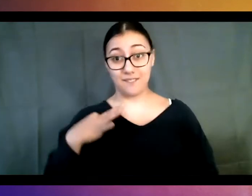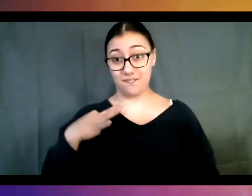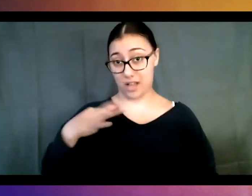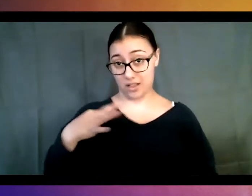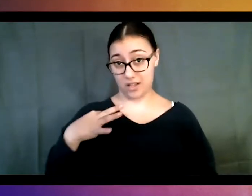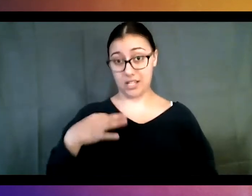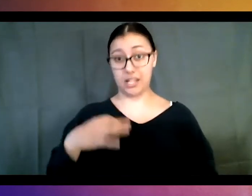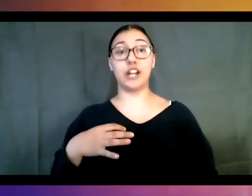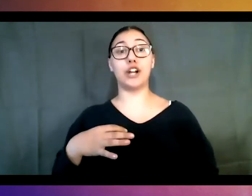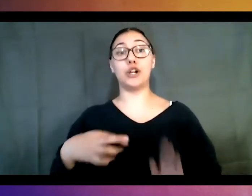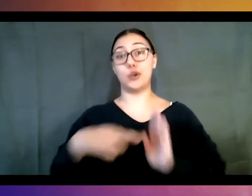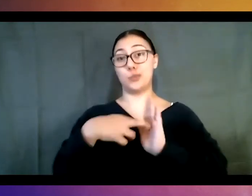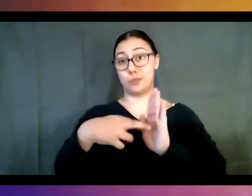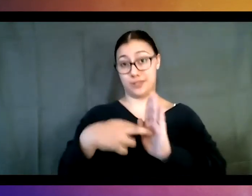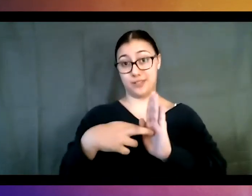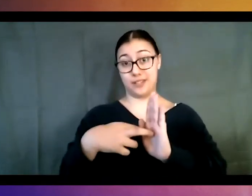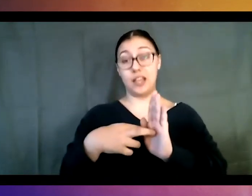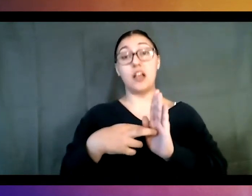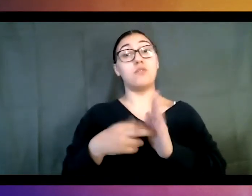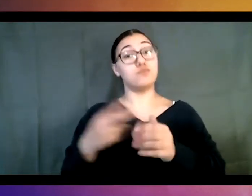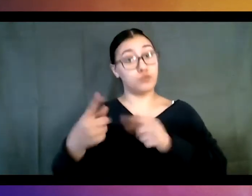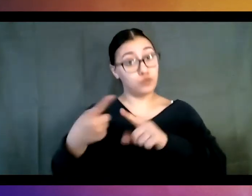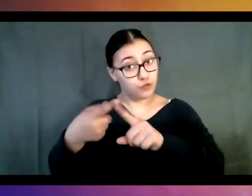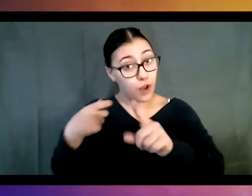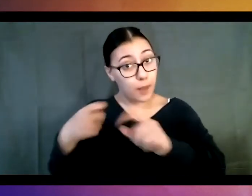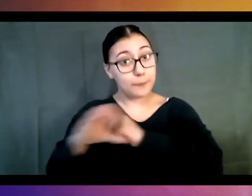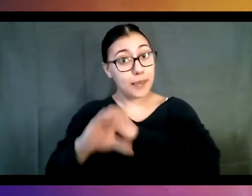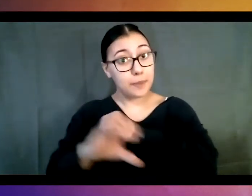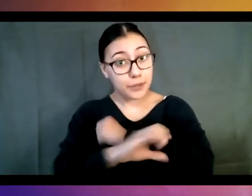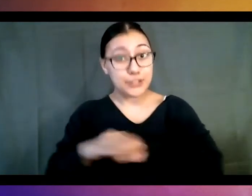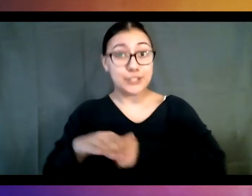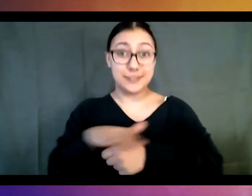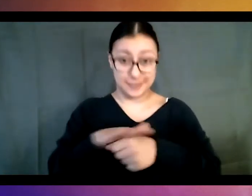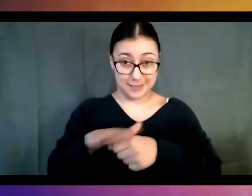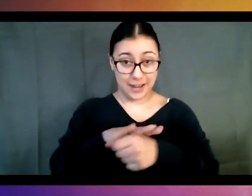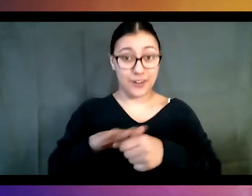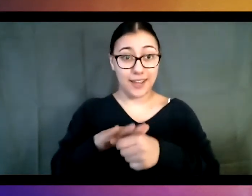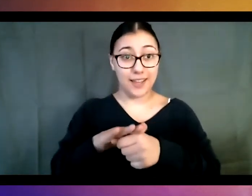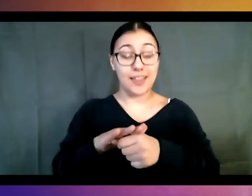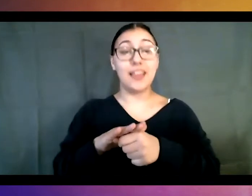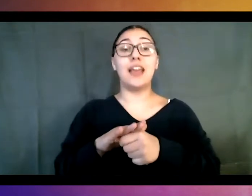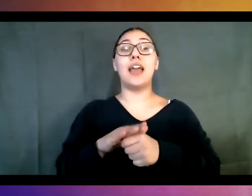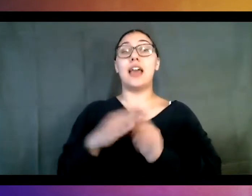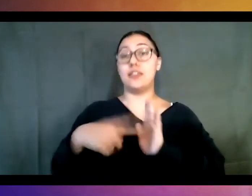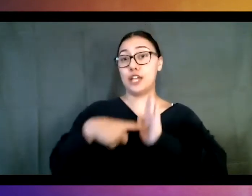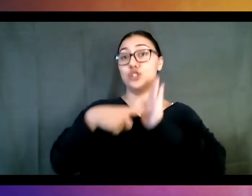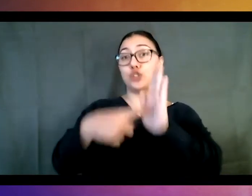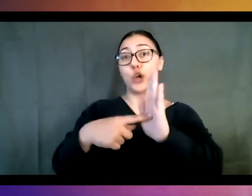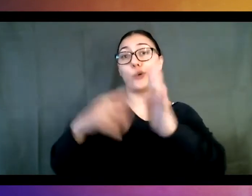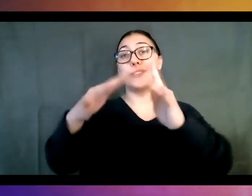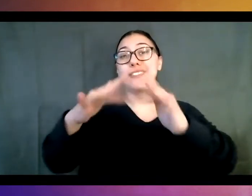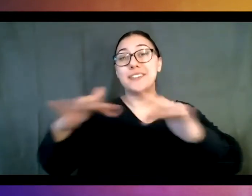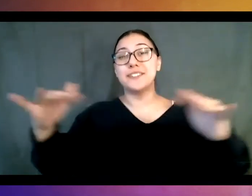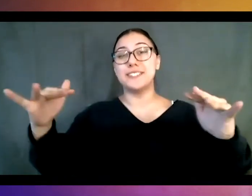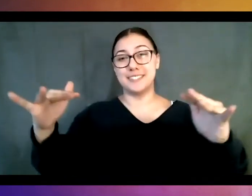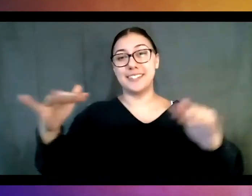of the diversity of Cambridge who serve for three year terms. When there are vacancies on the Commission,